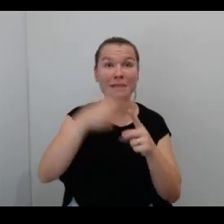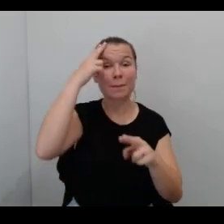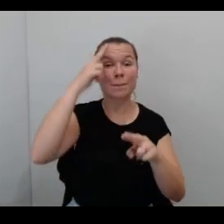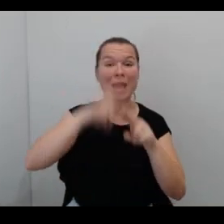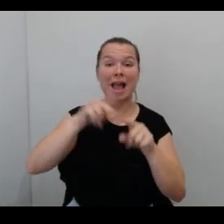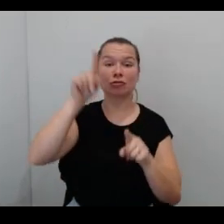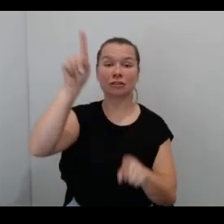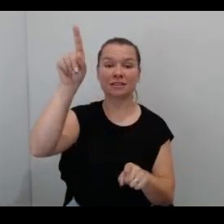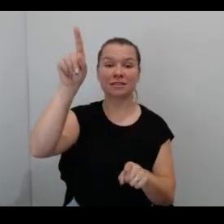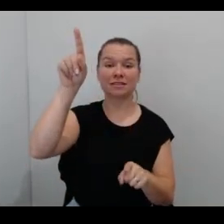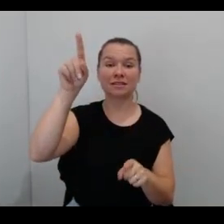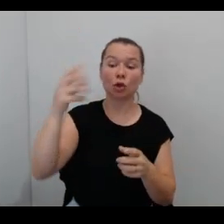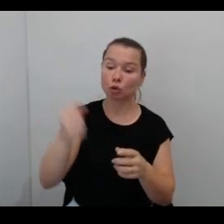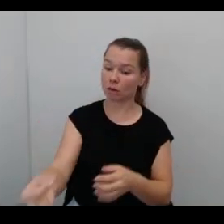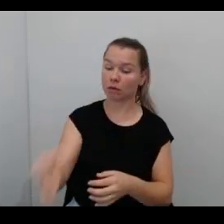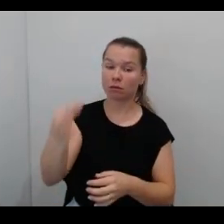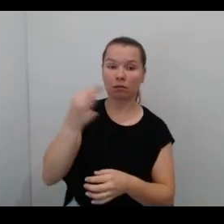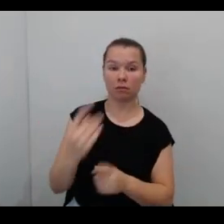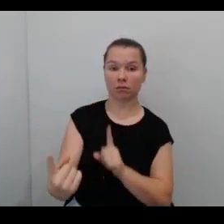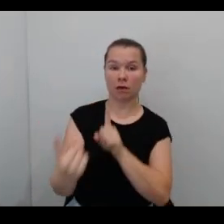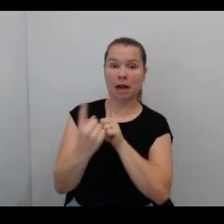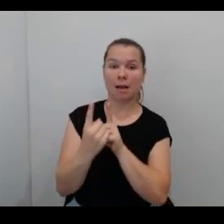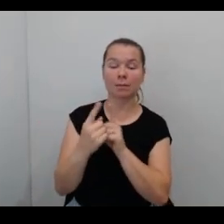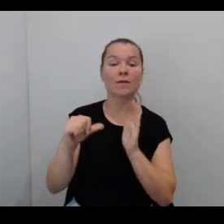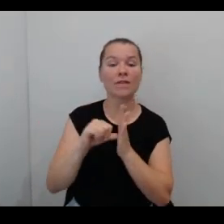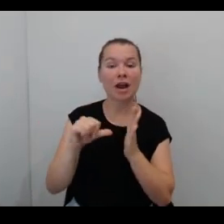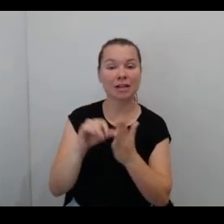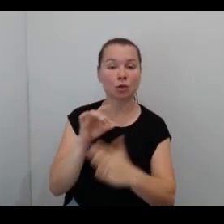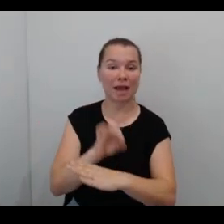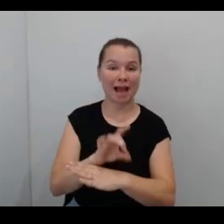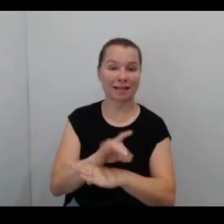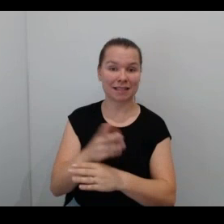to us or financial counselling for that assistance in those circumstances.